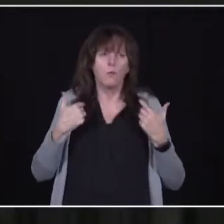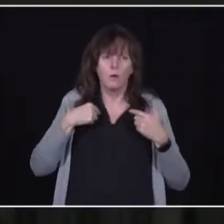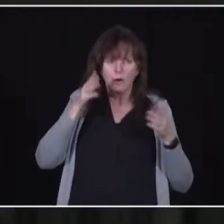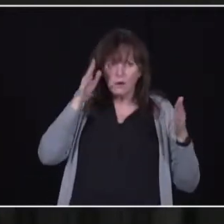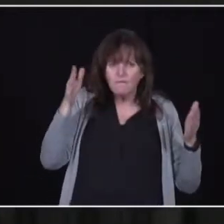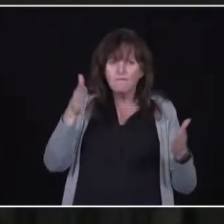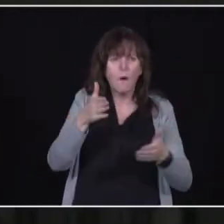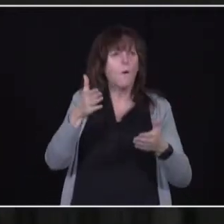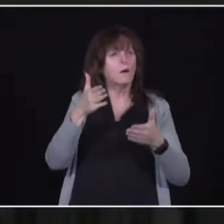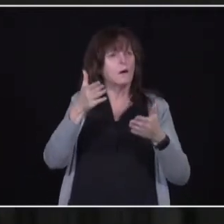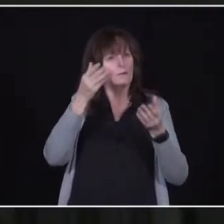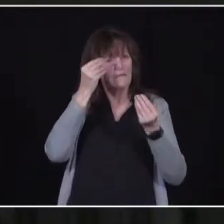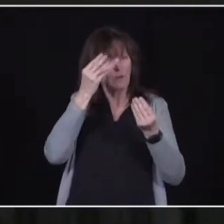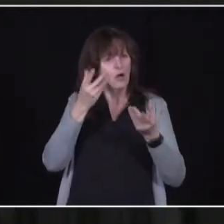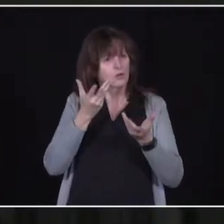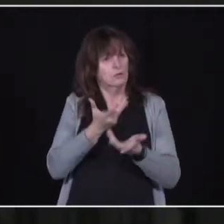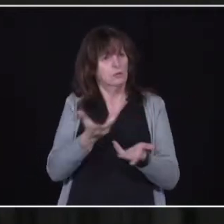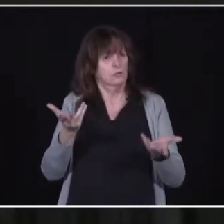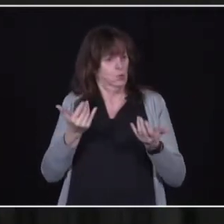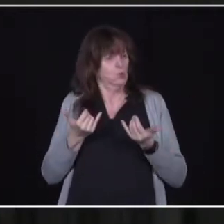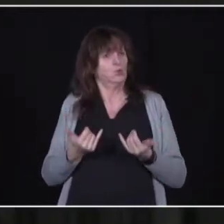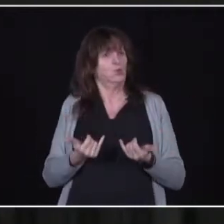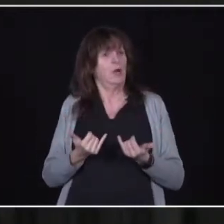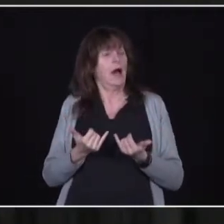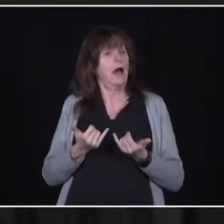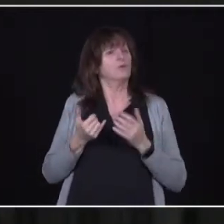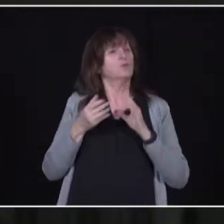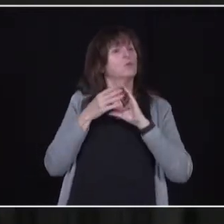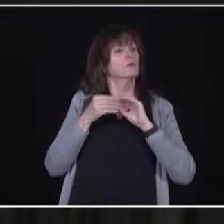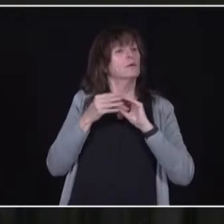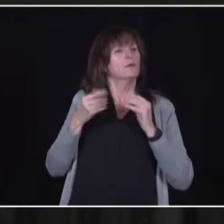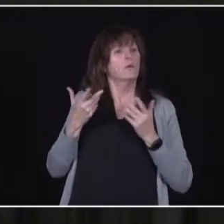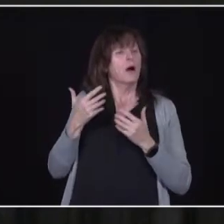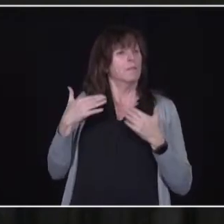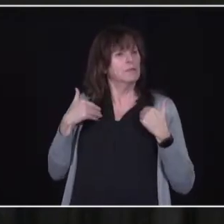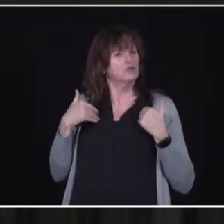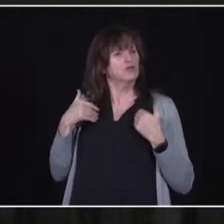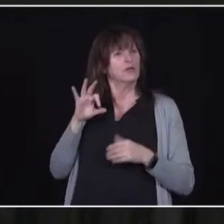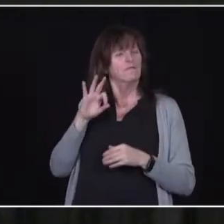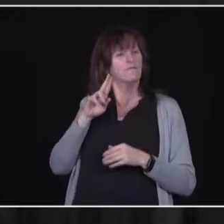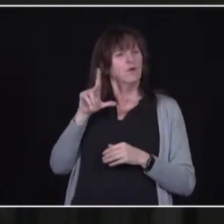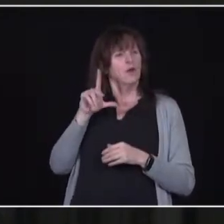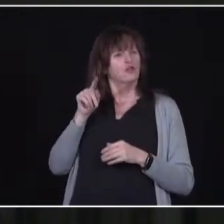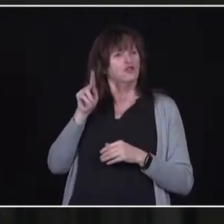are looking at the situation very closely. I think it is important that we really focus on